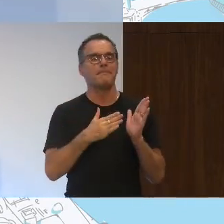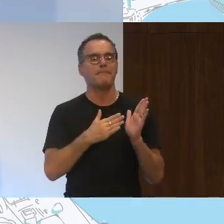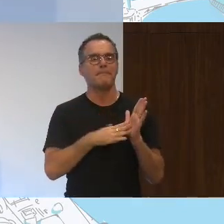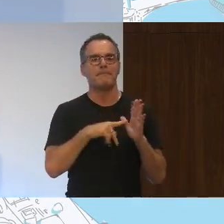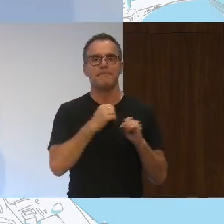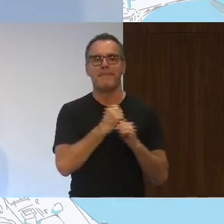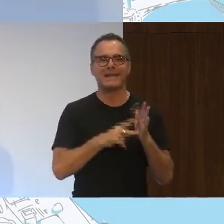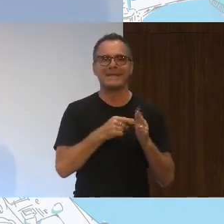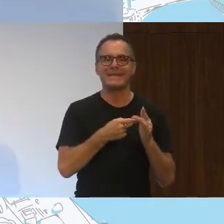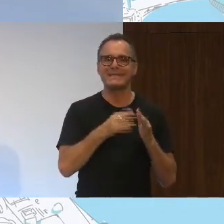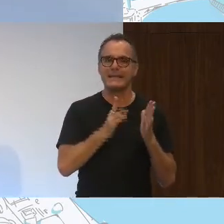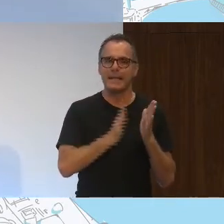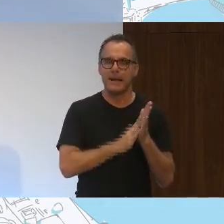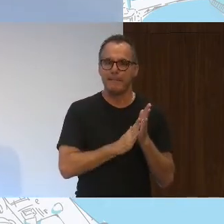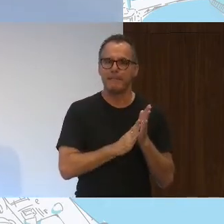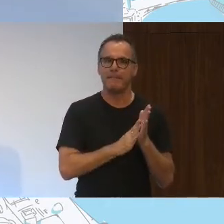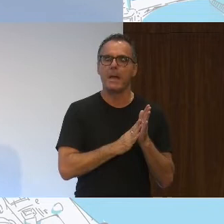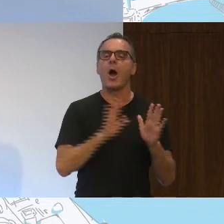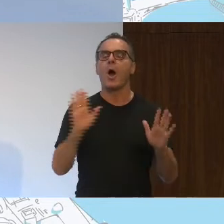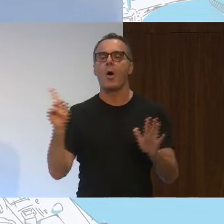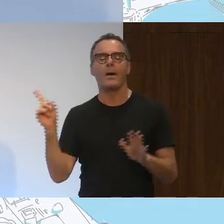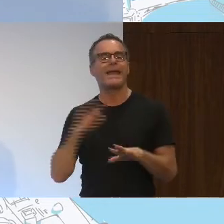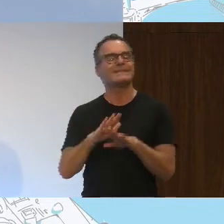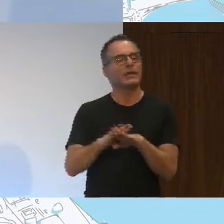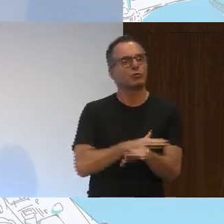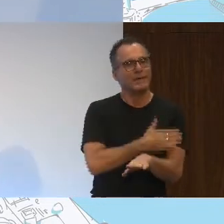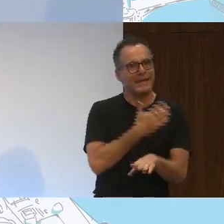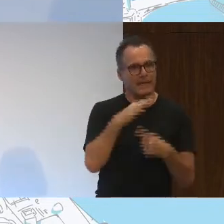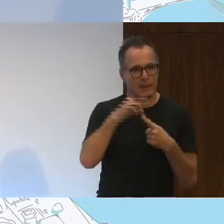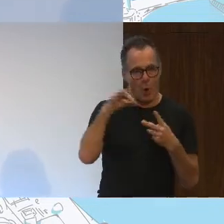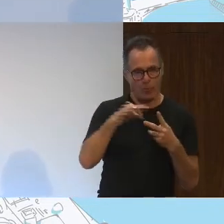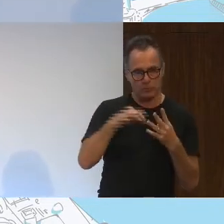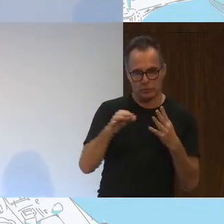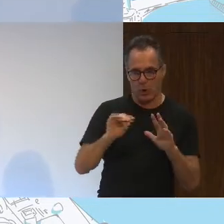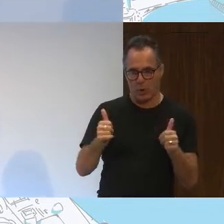So it's one of the is one of the green options on my list, isn't it. I think I think as